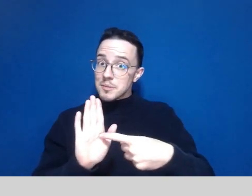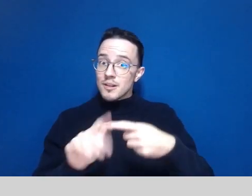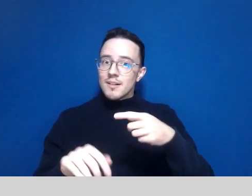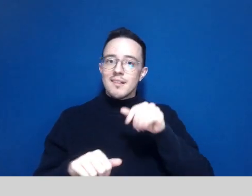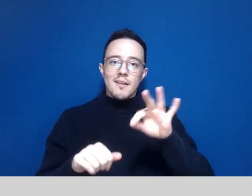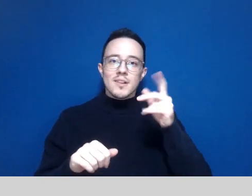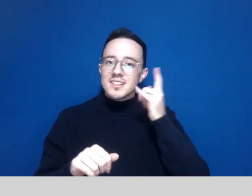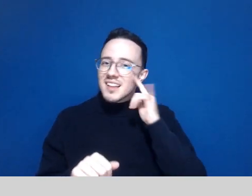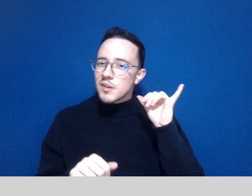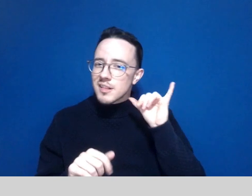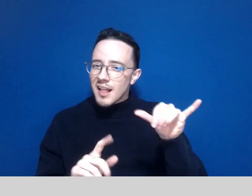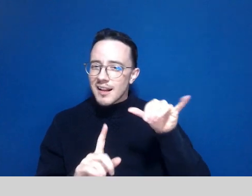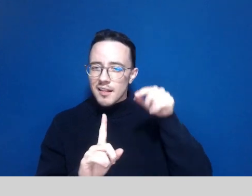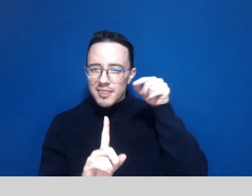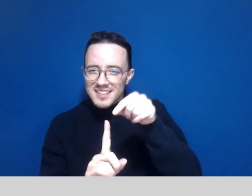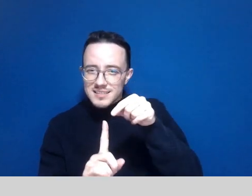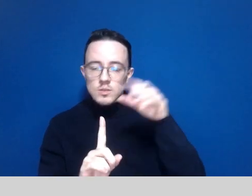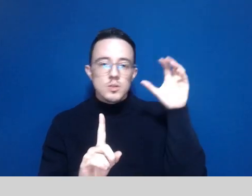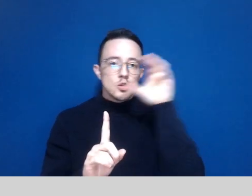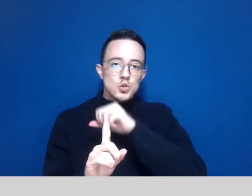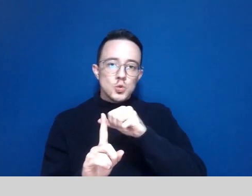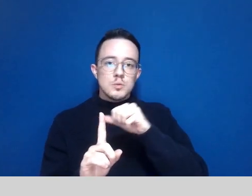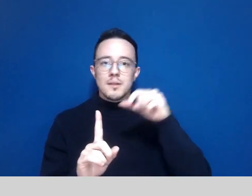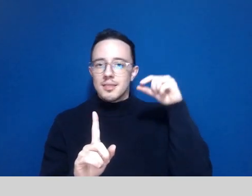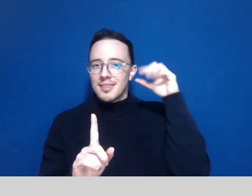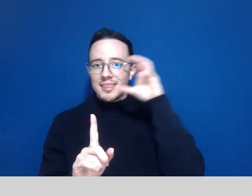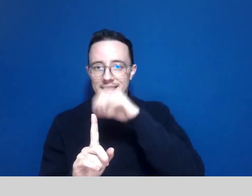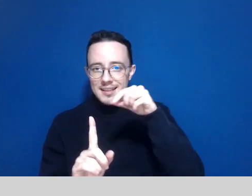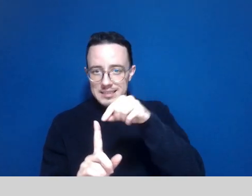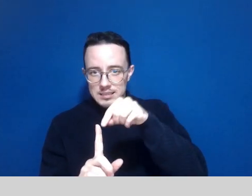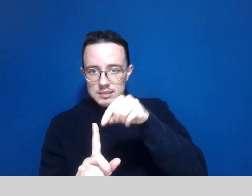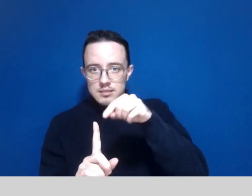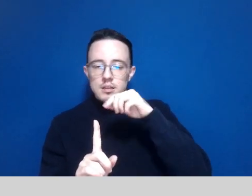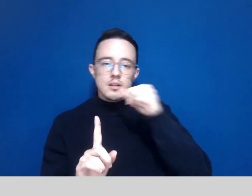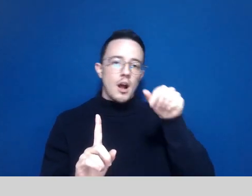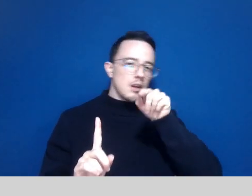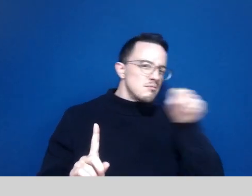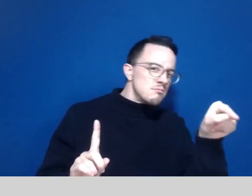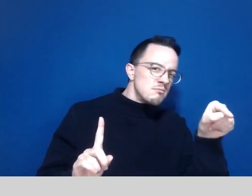over what the system may have thought that it heard. If it sounds anything, this just assume